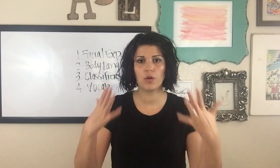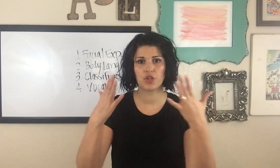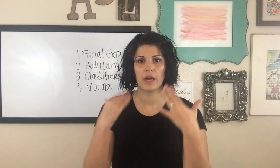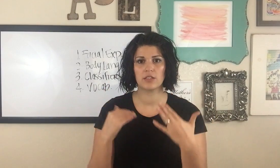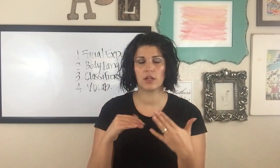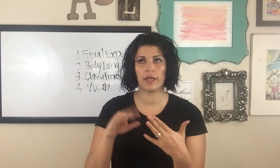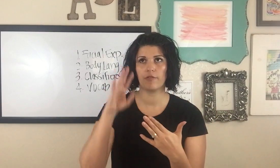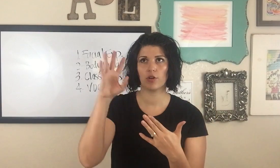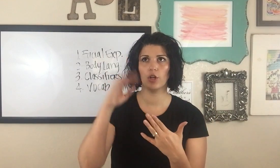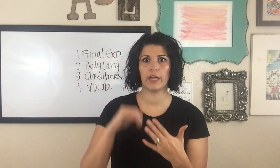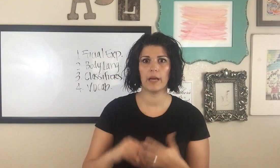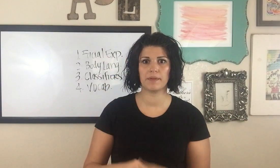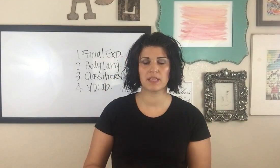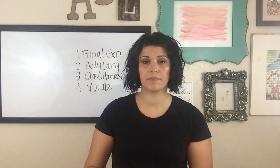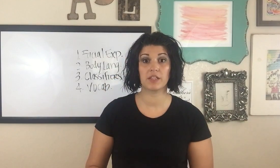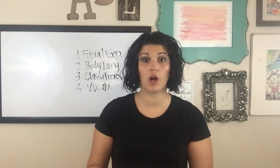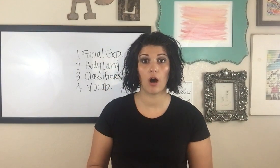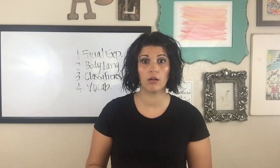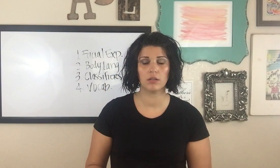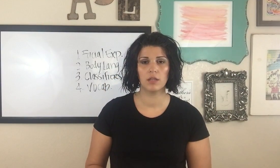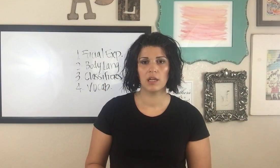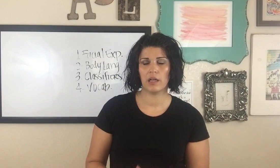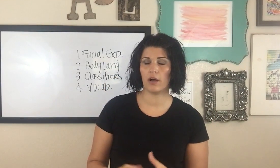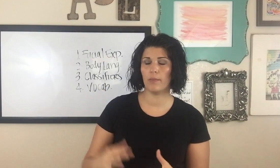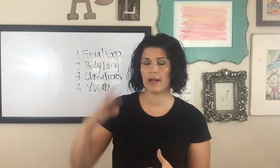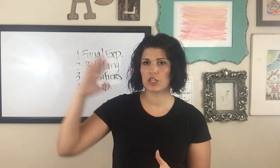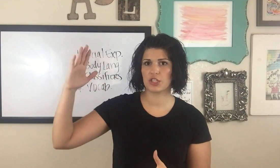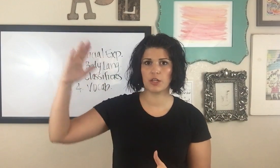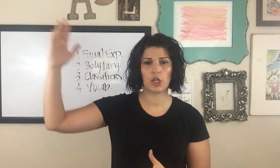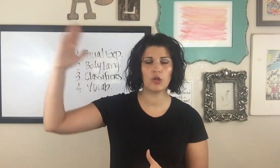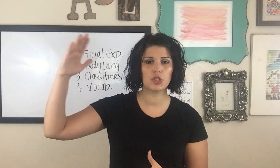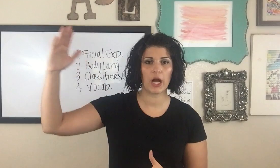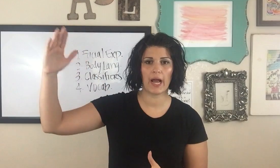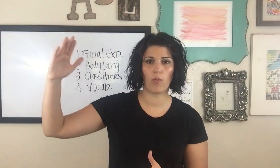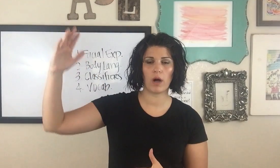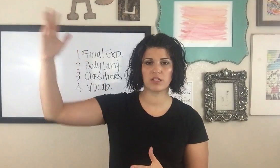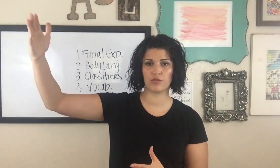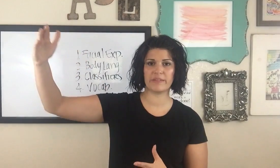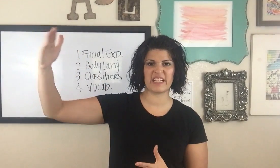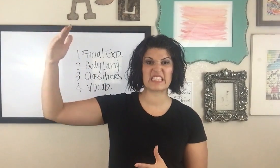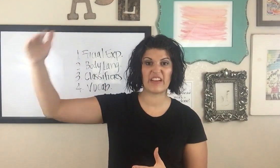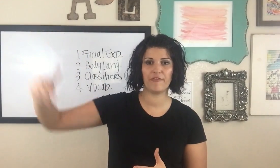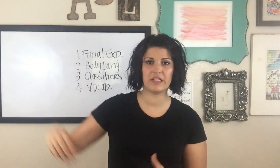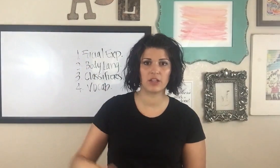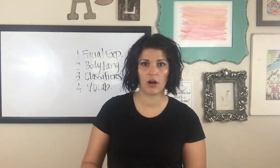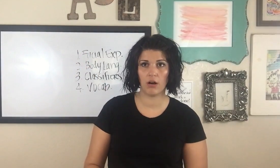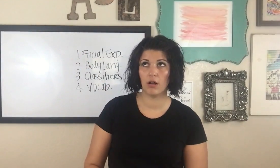what would your eyes look like if you're looking up at something tall? Like, oh my gosh, this is a huge guy. Walks in the room. He's like seven feet tall.